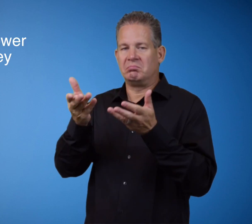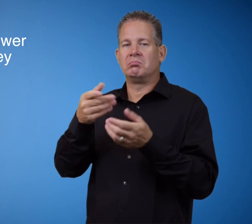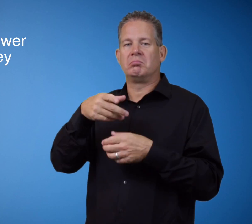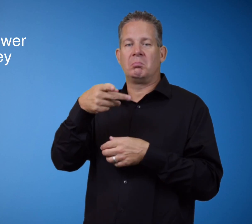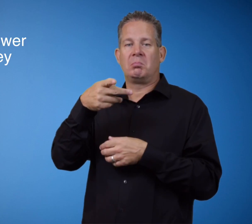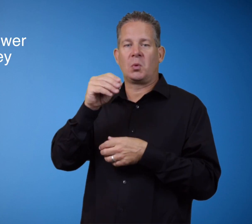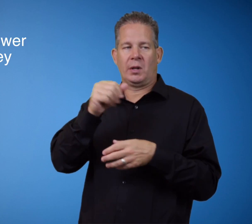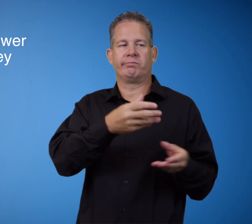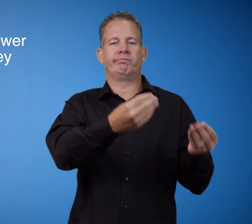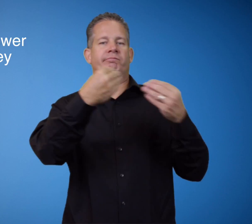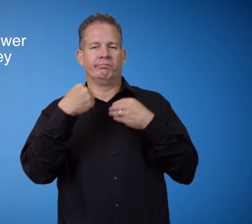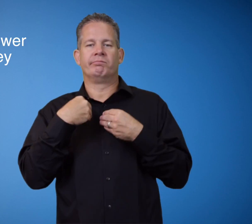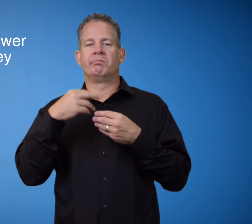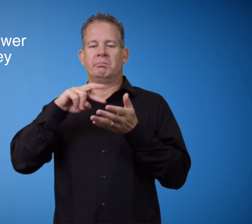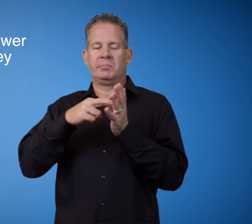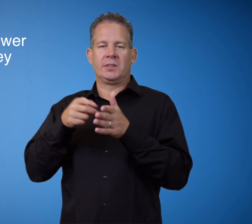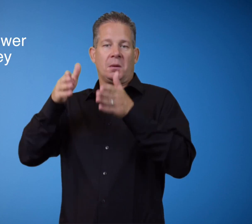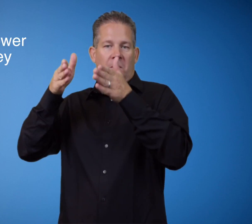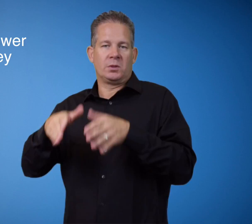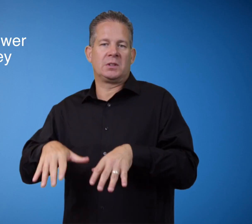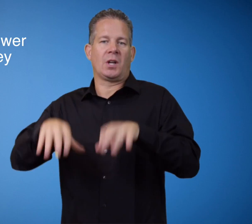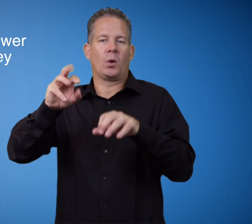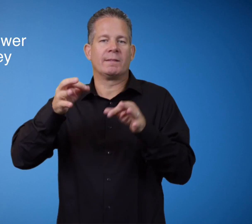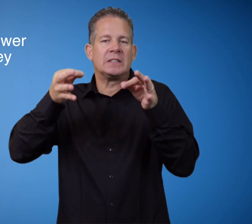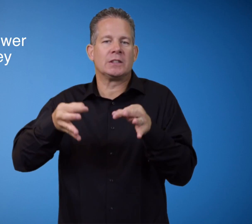and they give up their decision-making power to the power of attorney